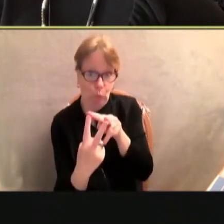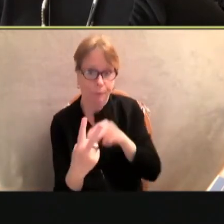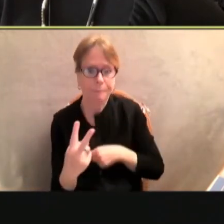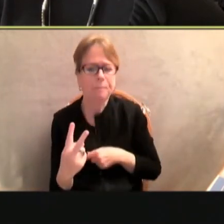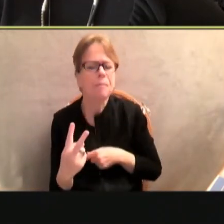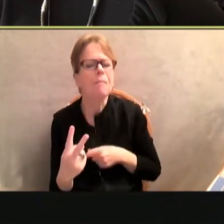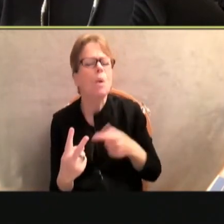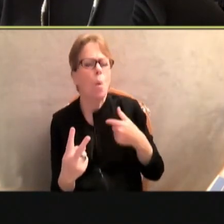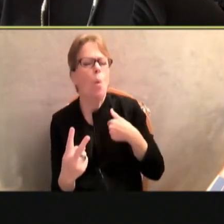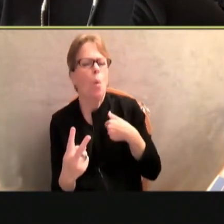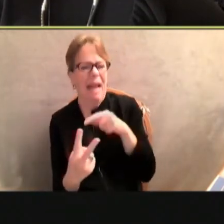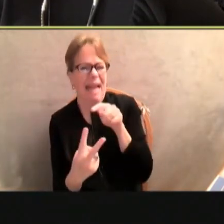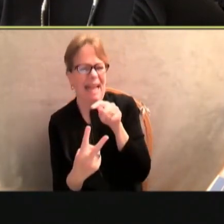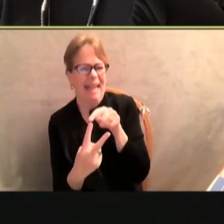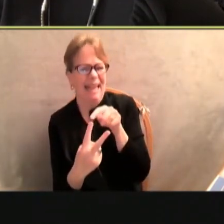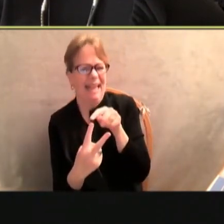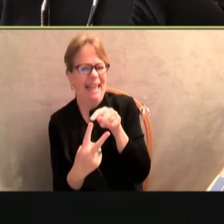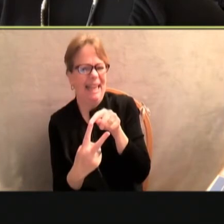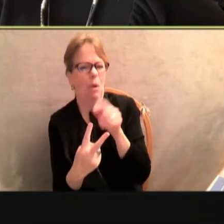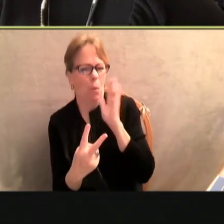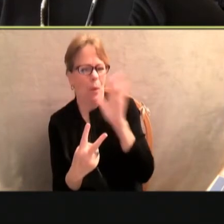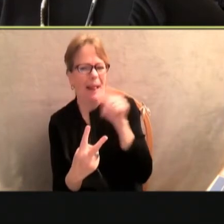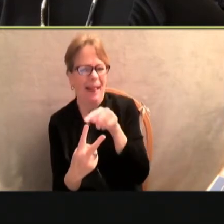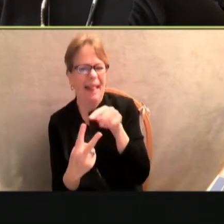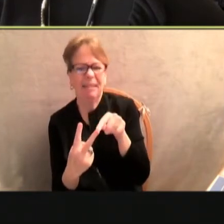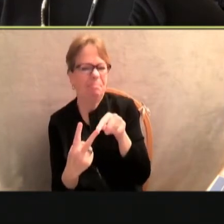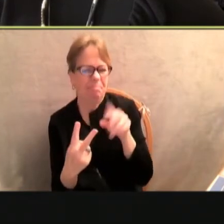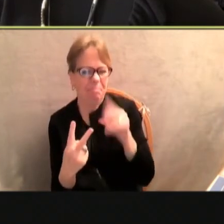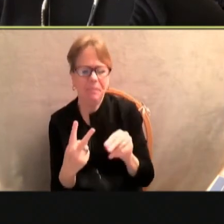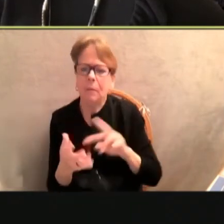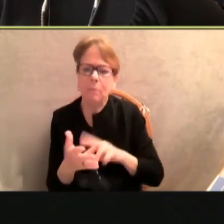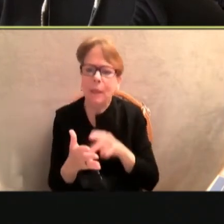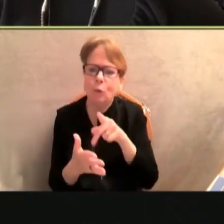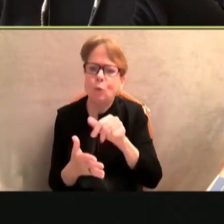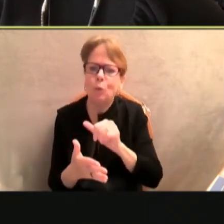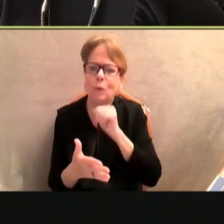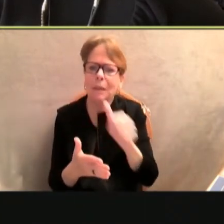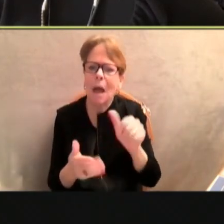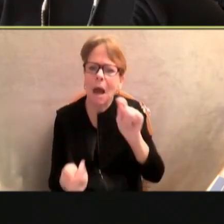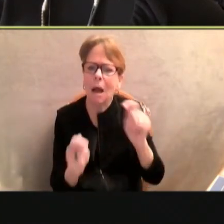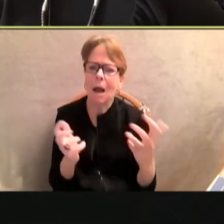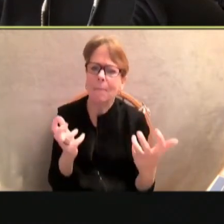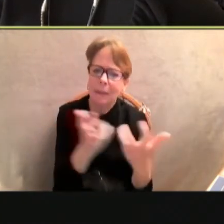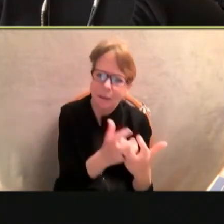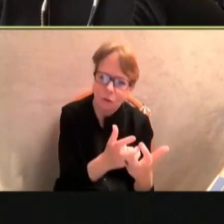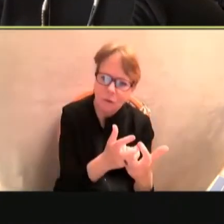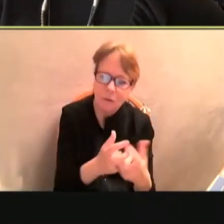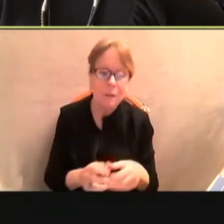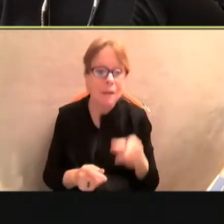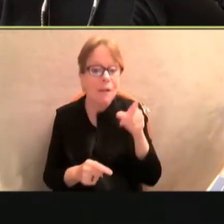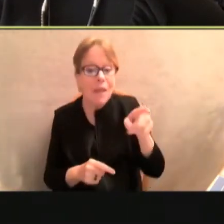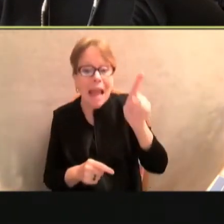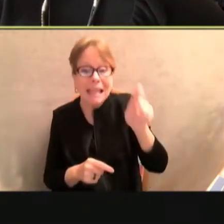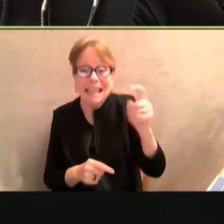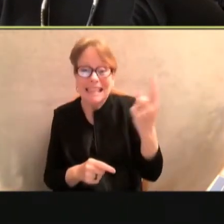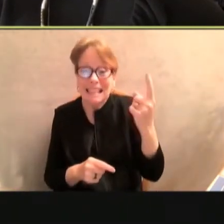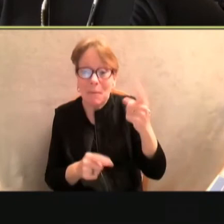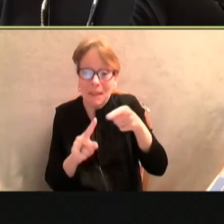100% extended time and you're only granting 50%, you're not accommodating them. It doesn't